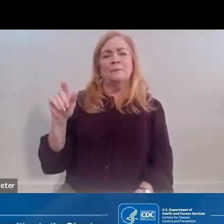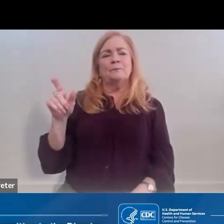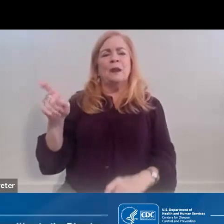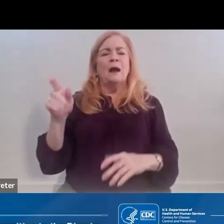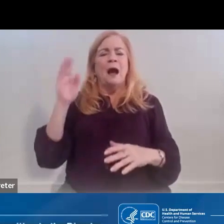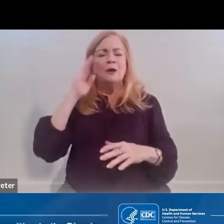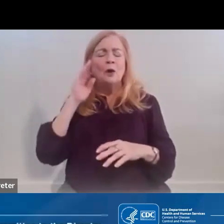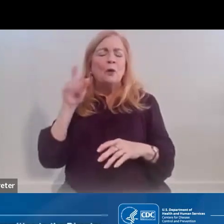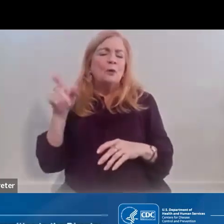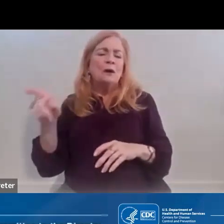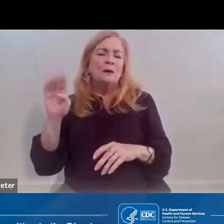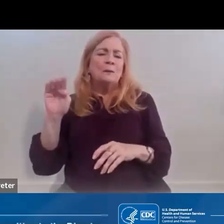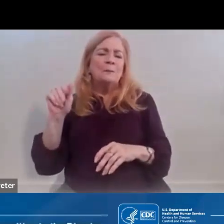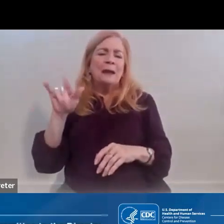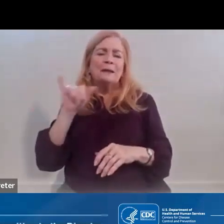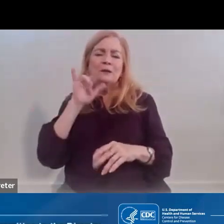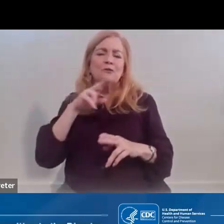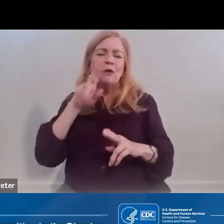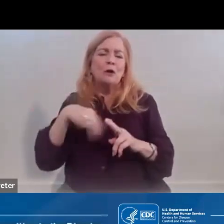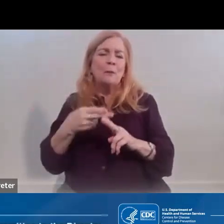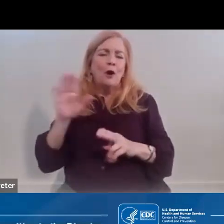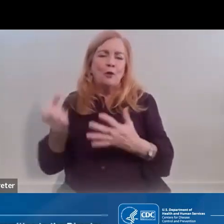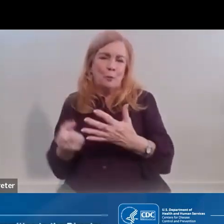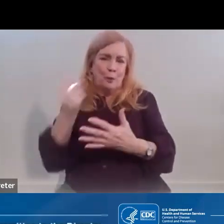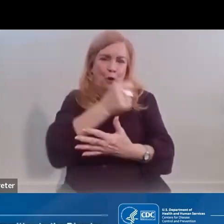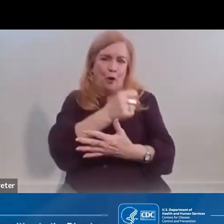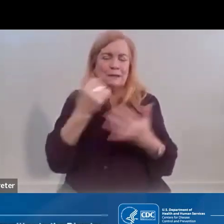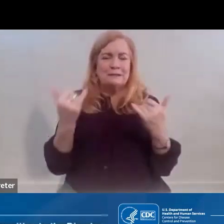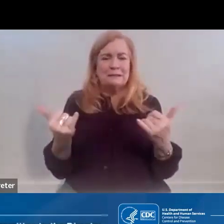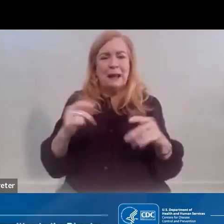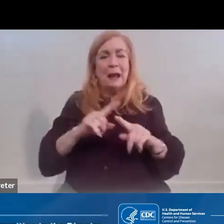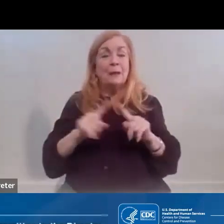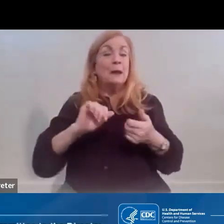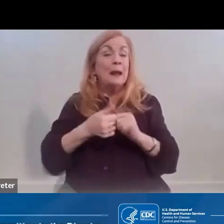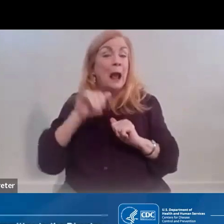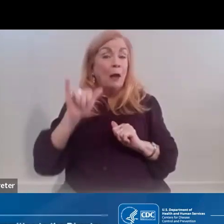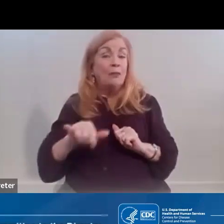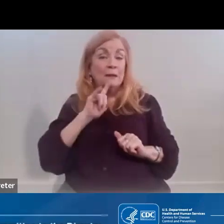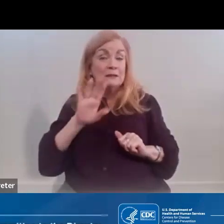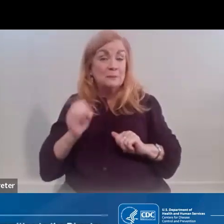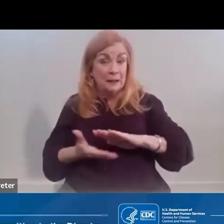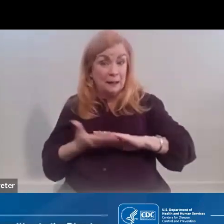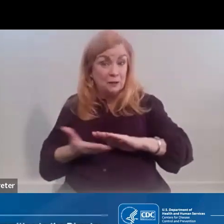but the way that that is being executed is that for that readiness and response bucket,